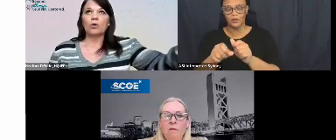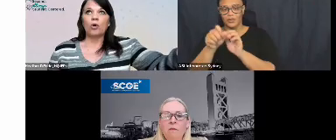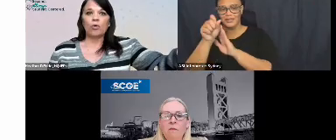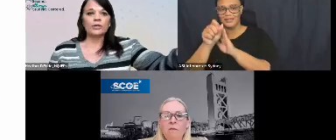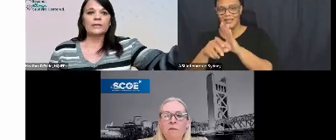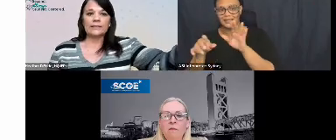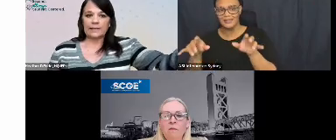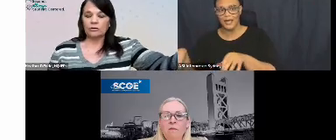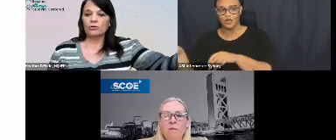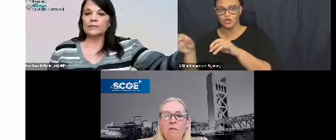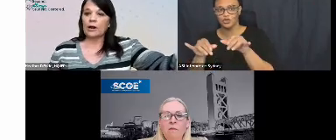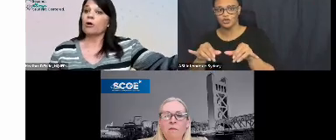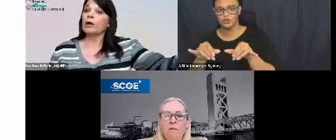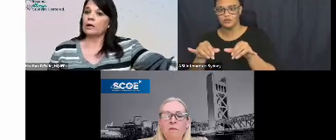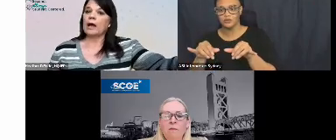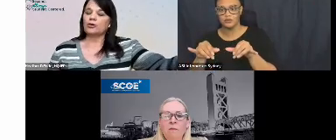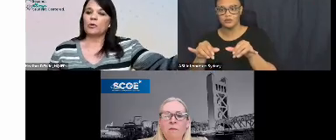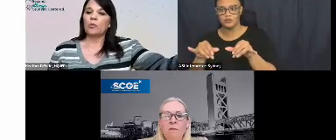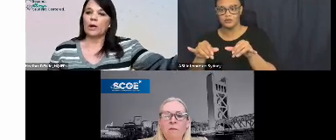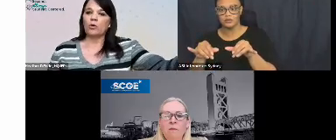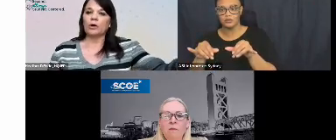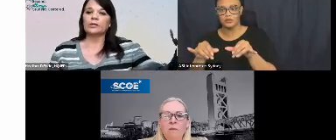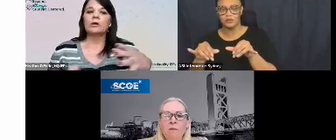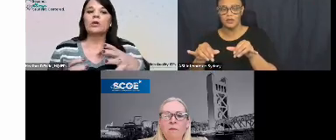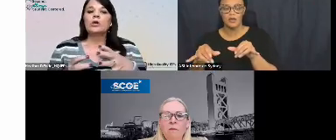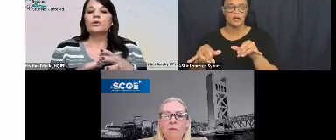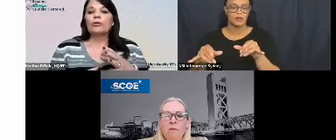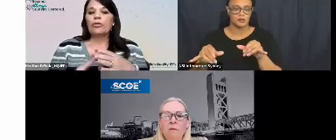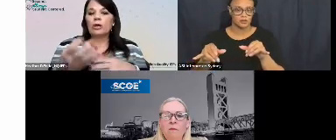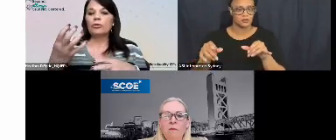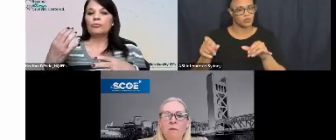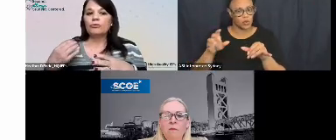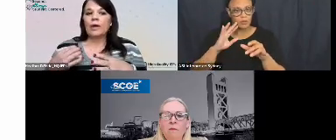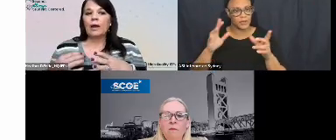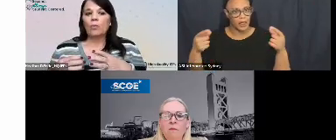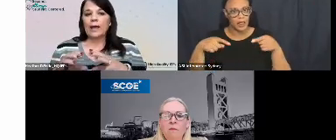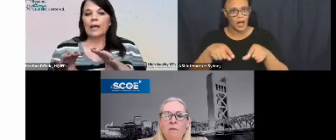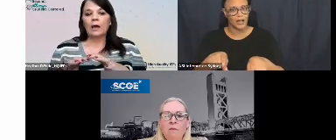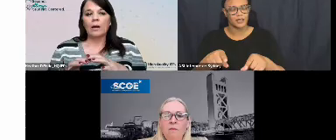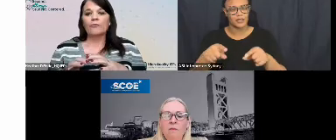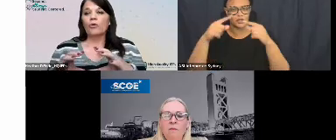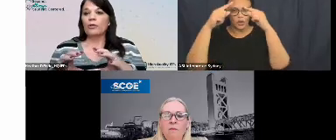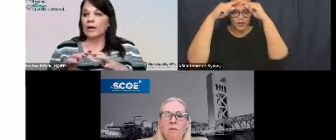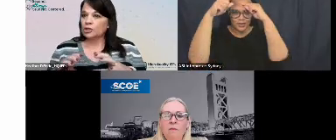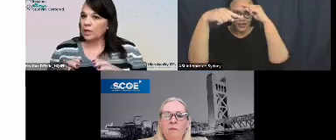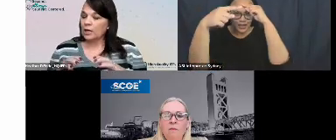uh course standards that are in an algebra 1 course. So, think through that way um for the